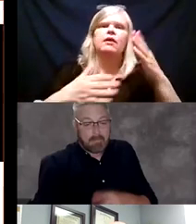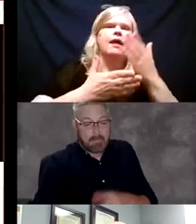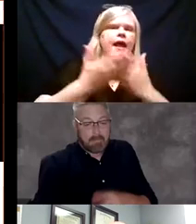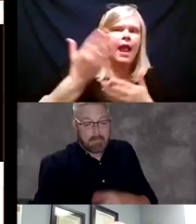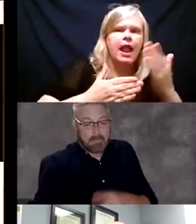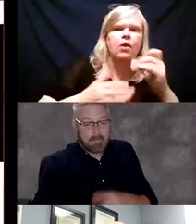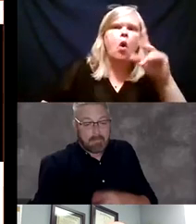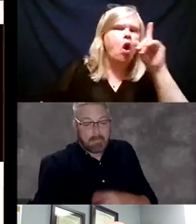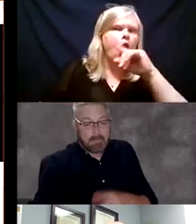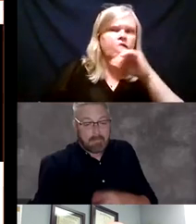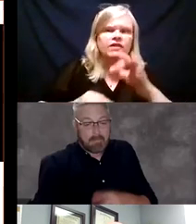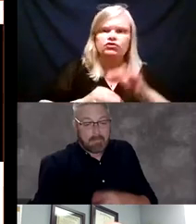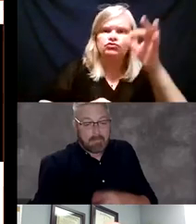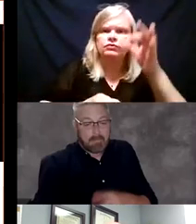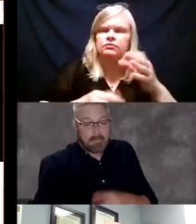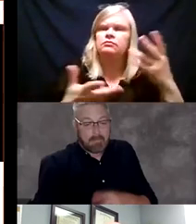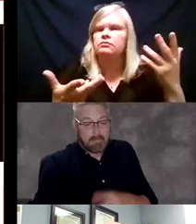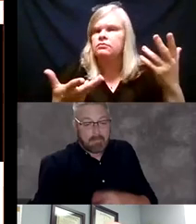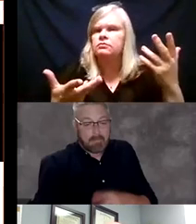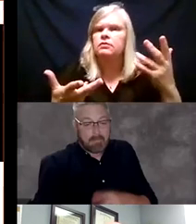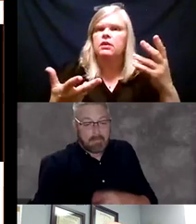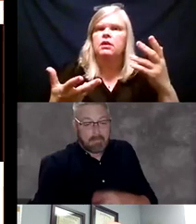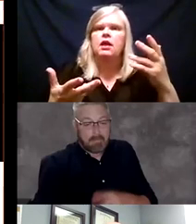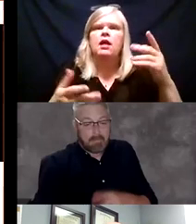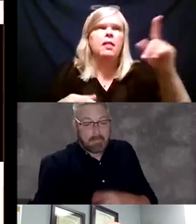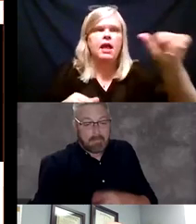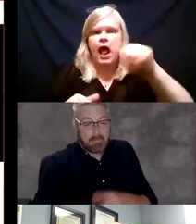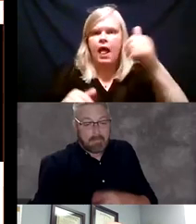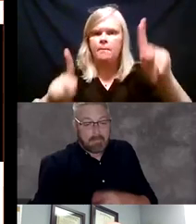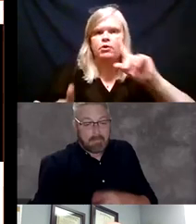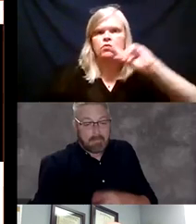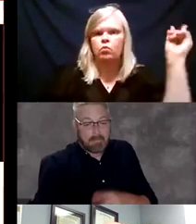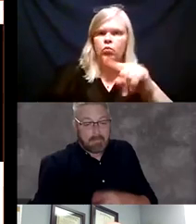ORGAN AT THE DIRECTION OF ANOTHER PERSON, AND CONTACT THAT